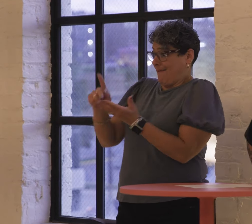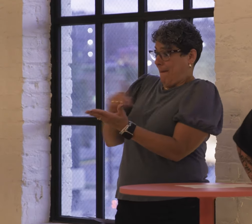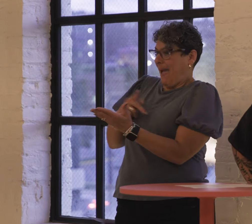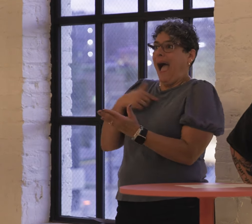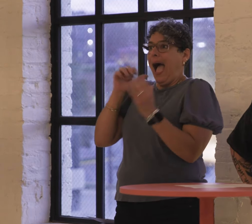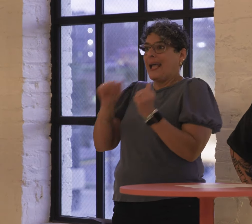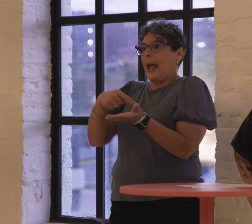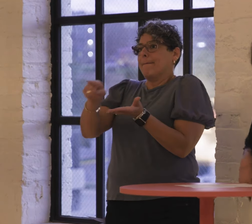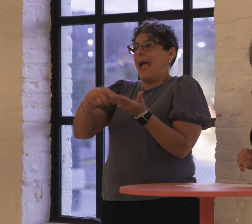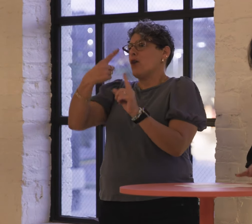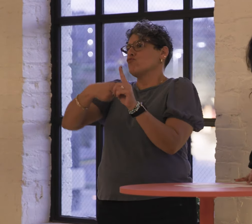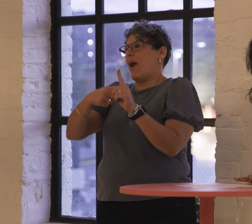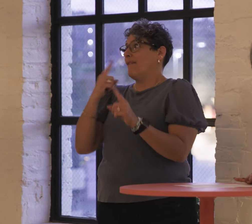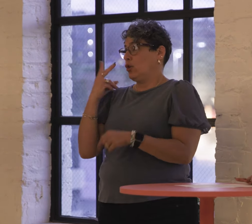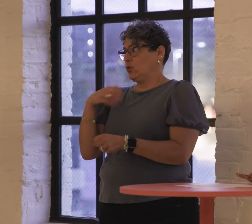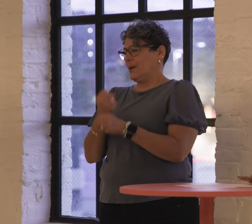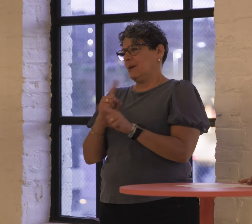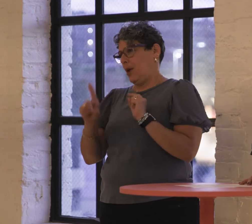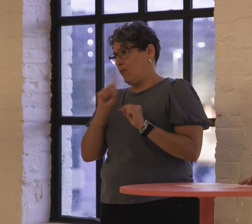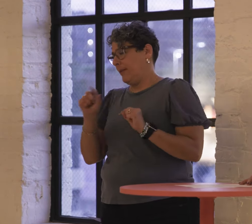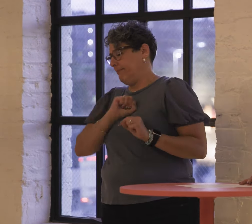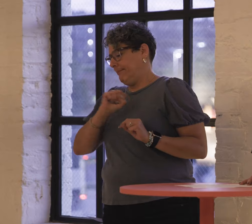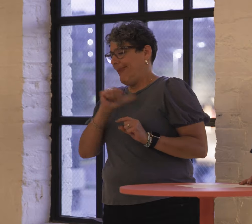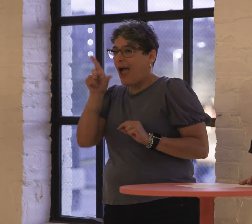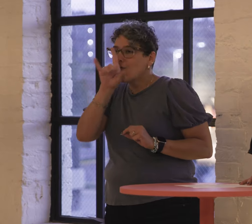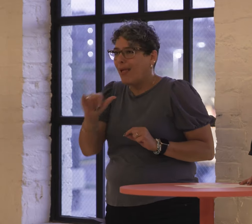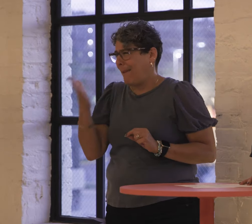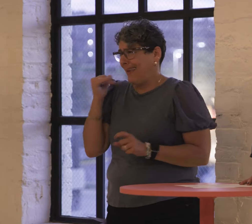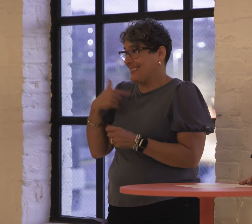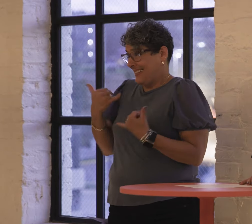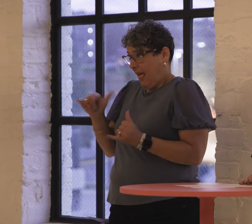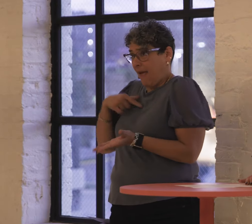If you pretend bills don't exist, of course. Those two together gave me instant approval